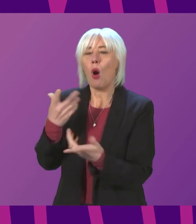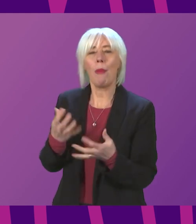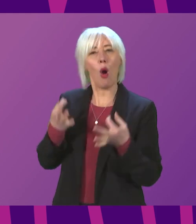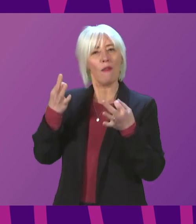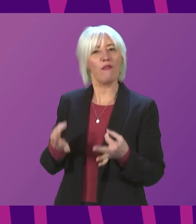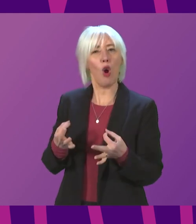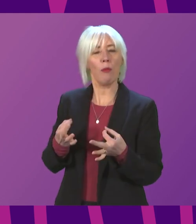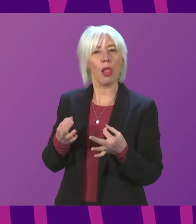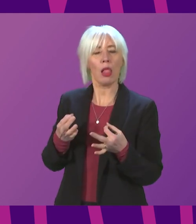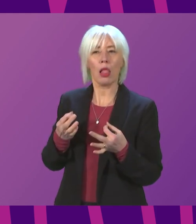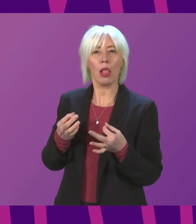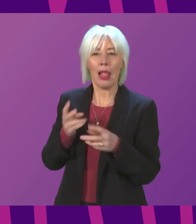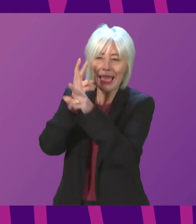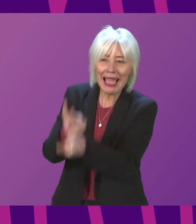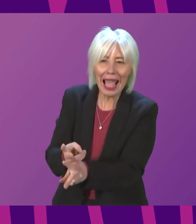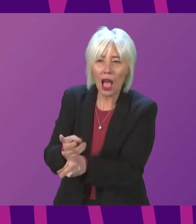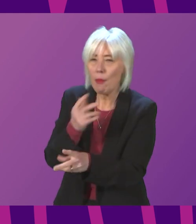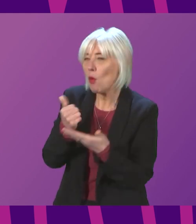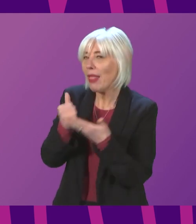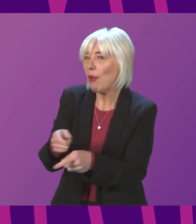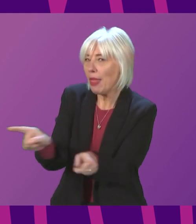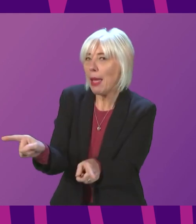service. I hope that that will help. I also hope that reducing the overall pressure on